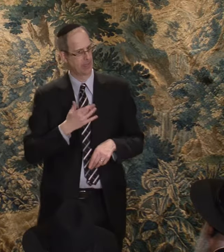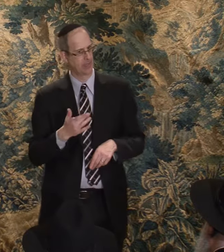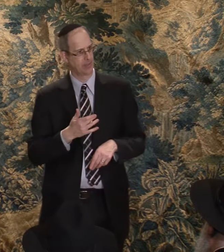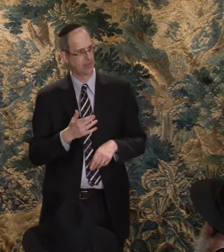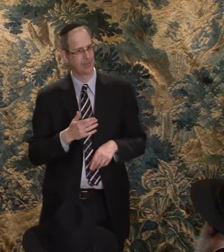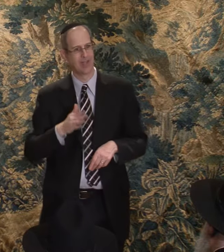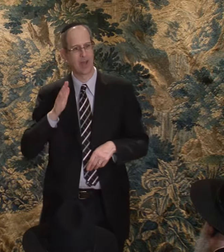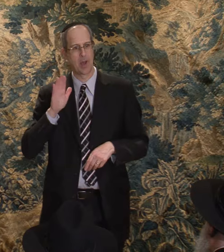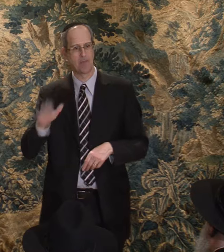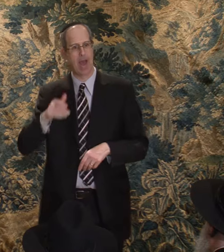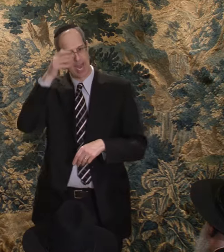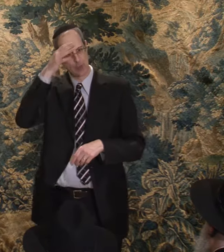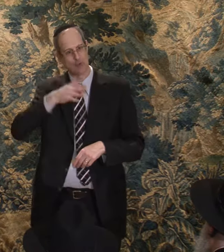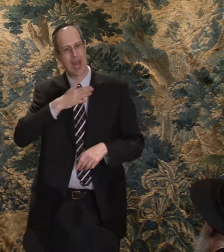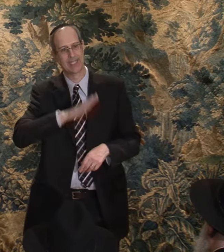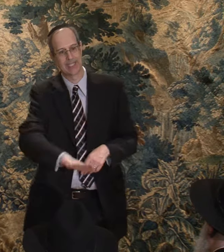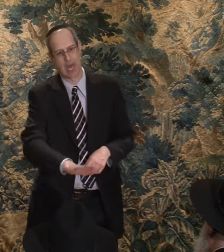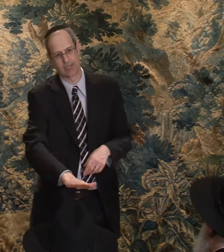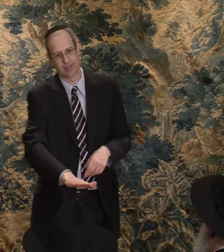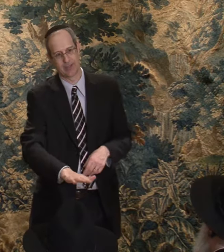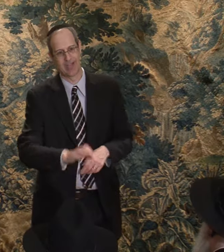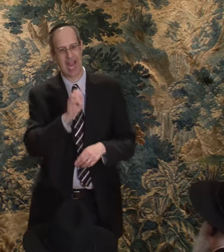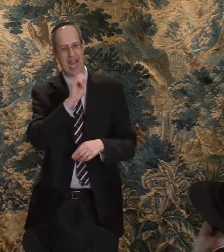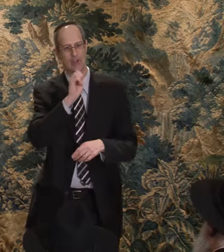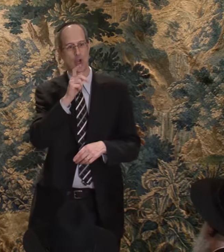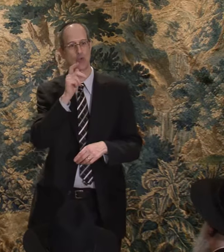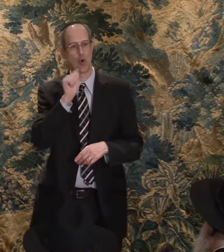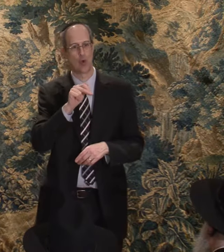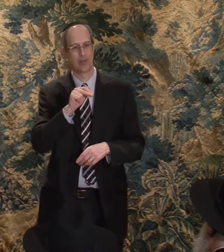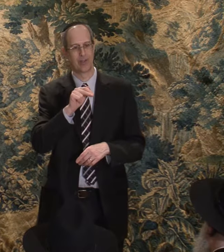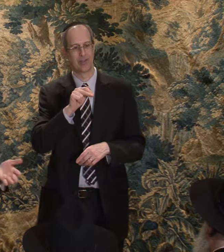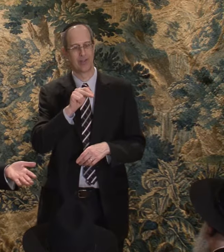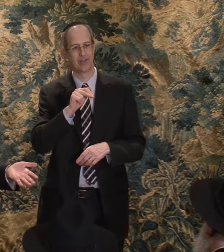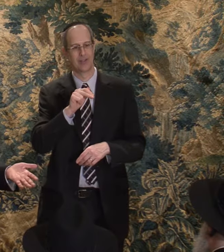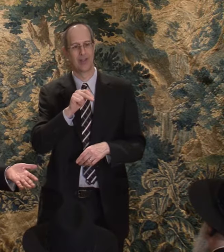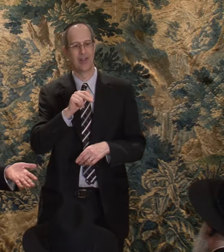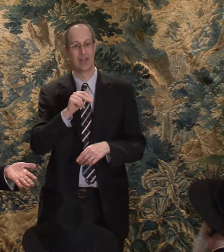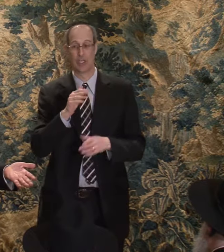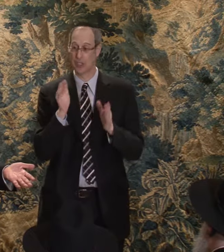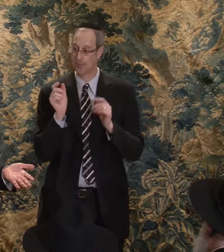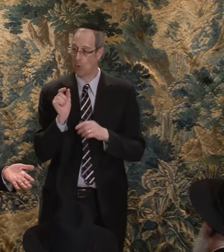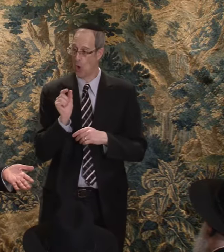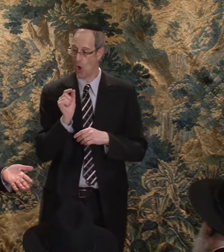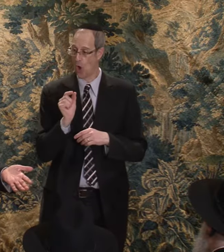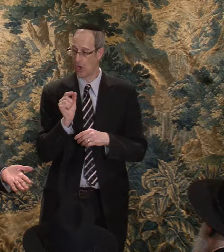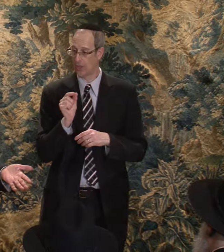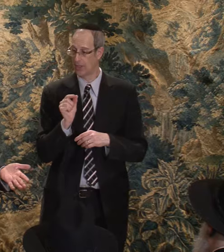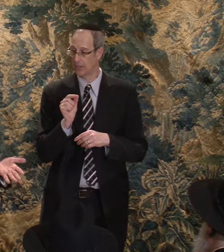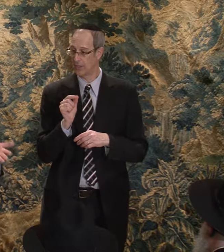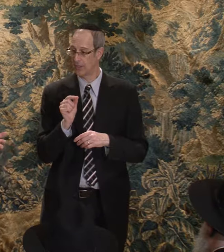grandson Elly has a crown from Waterbury it's a small thing right but if a little